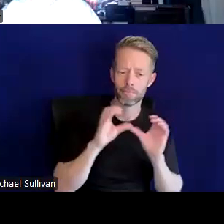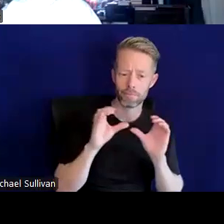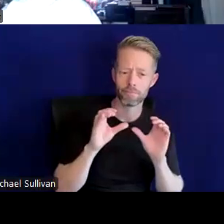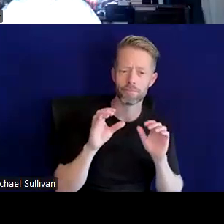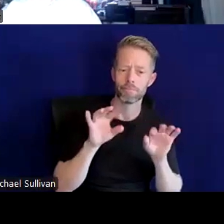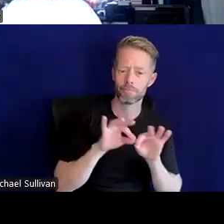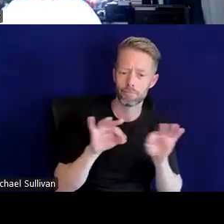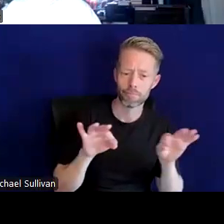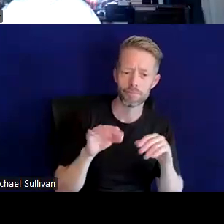resources, and that's all